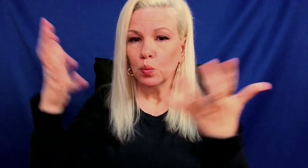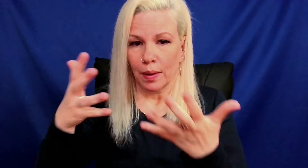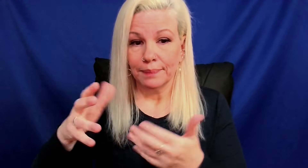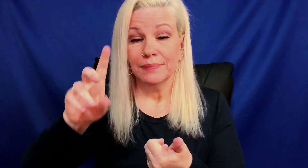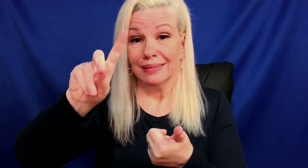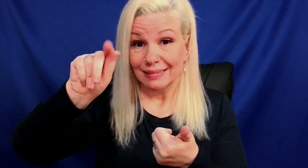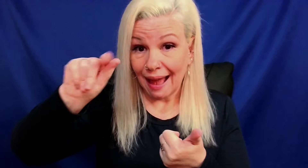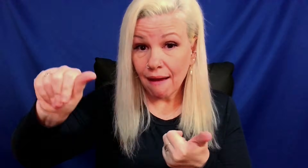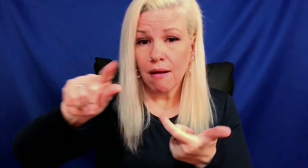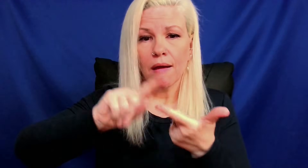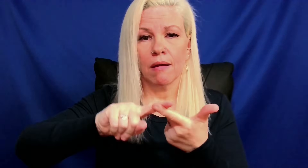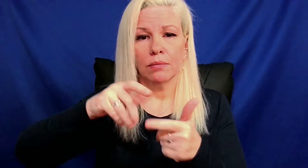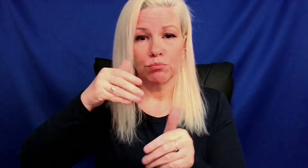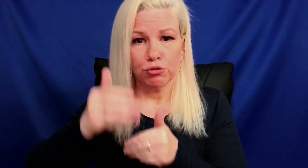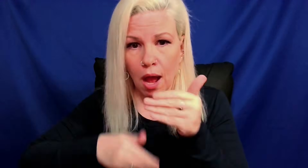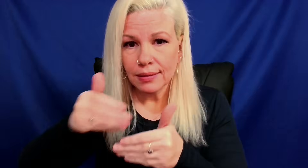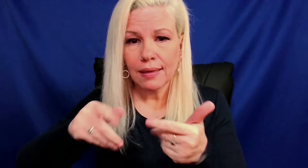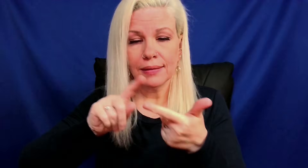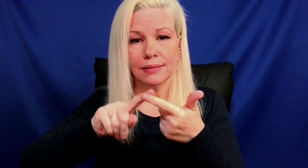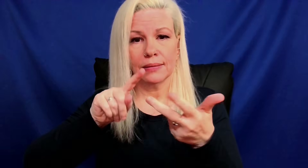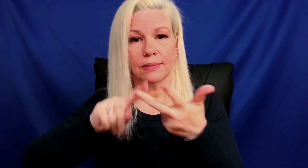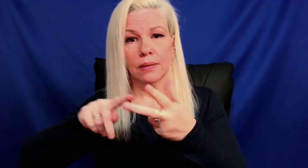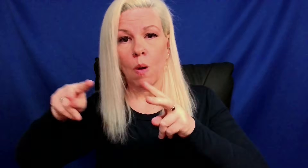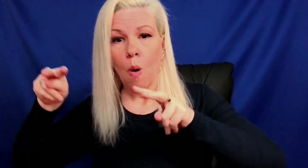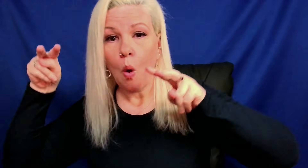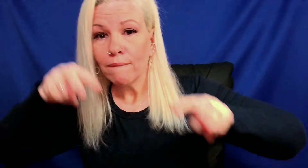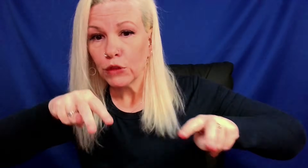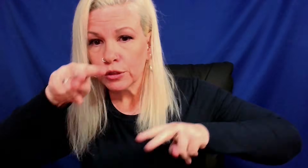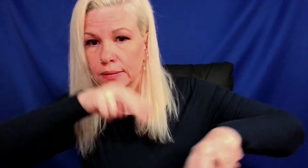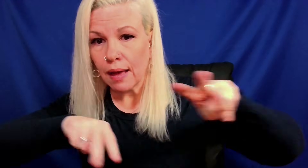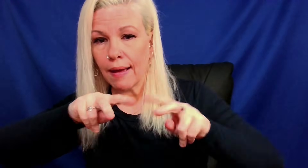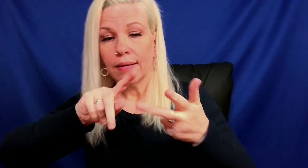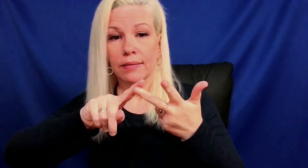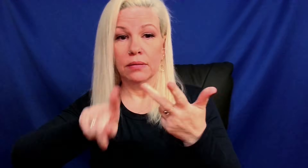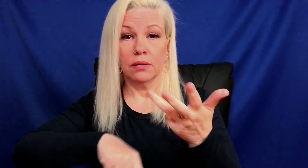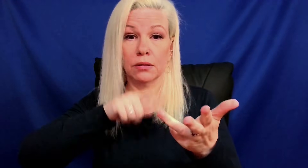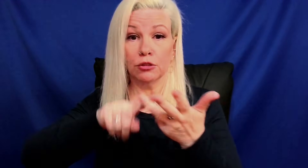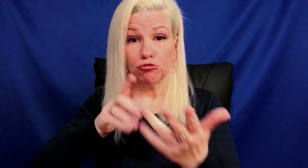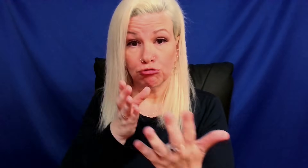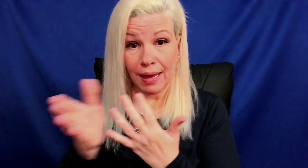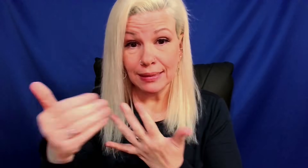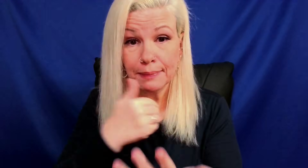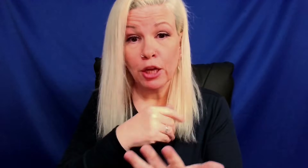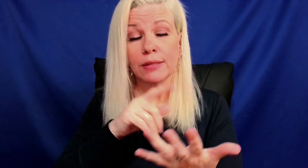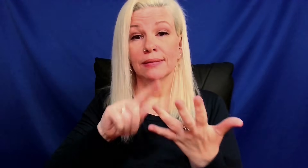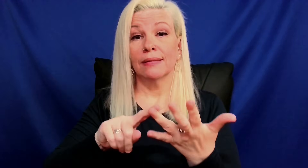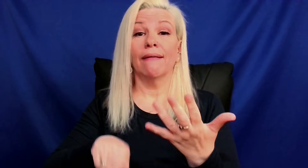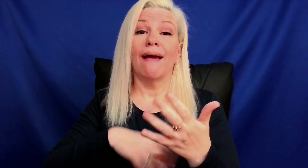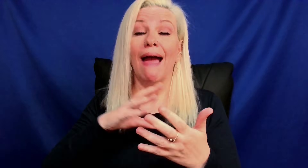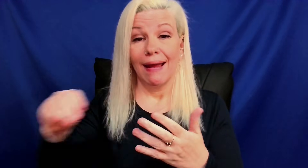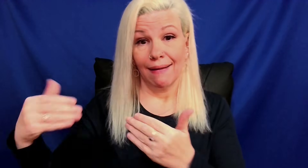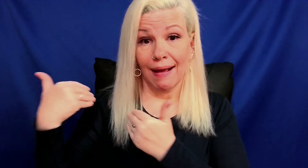data, process, oversight, transparency, and accountability